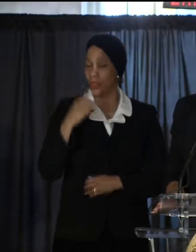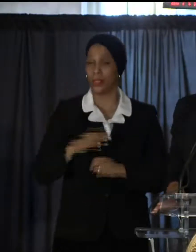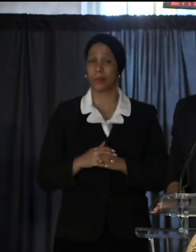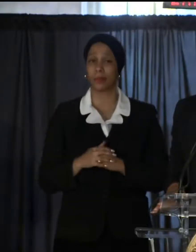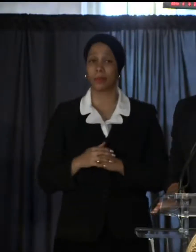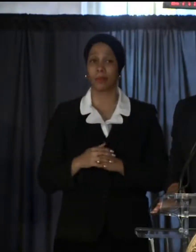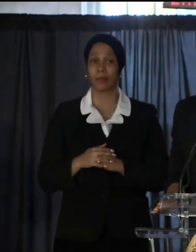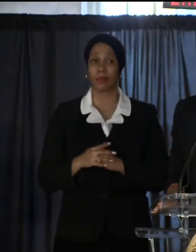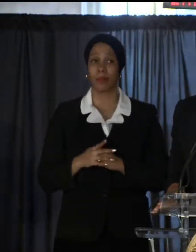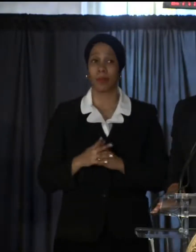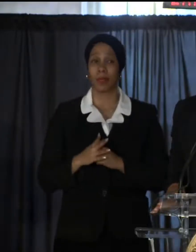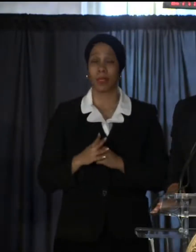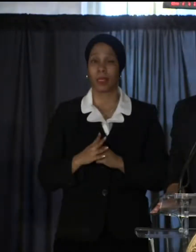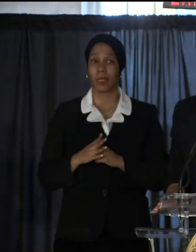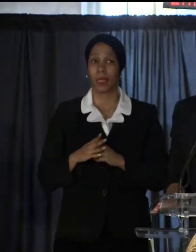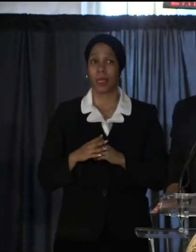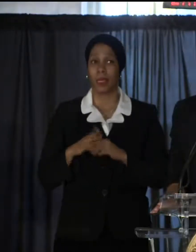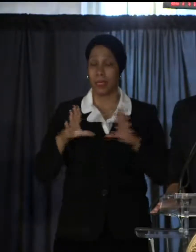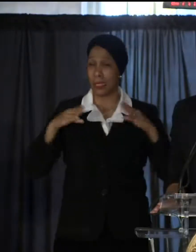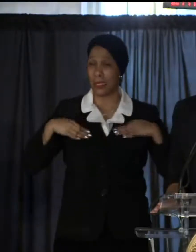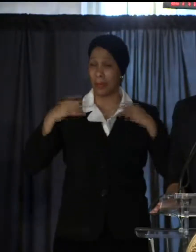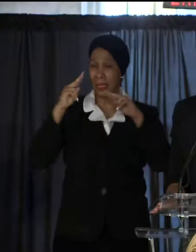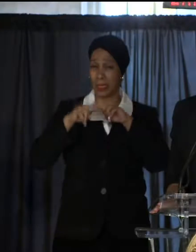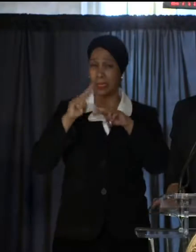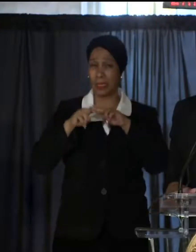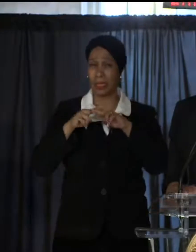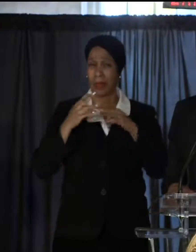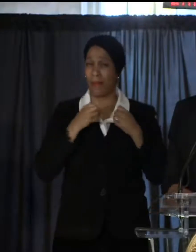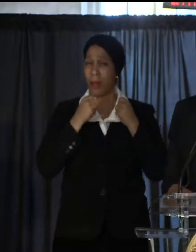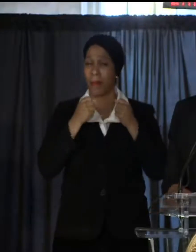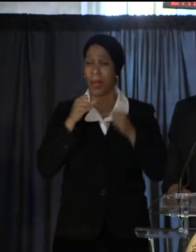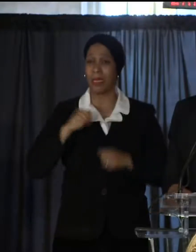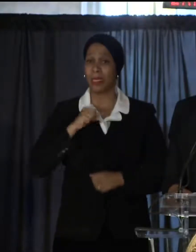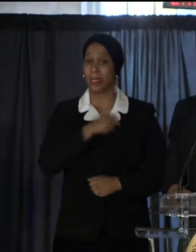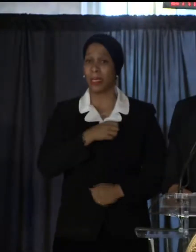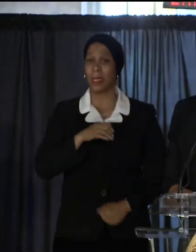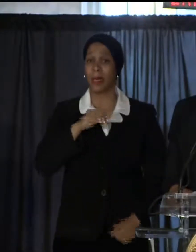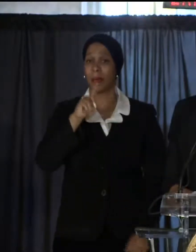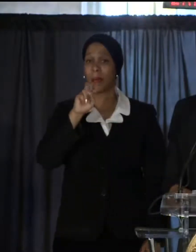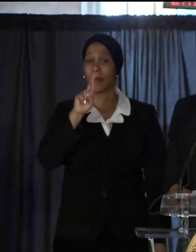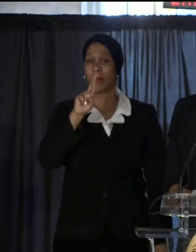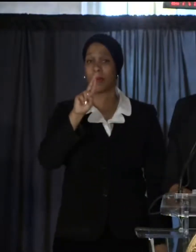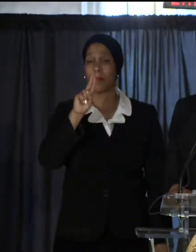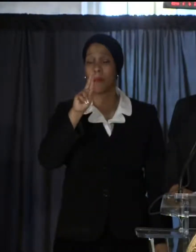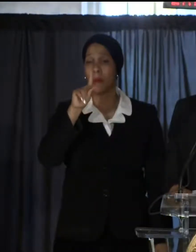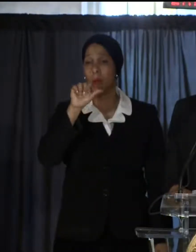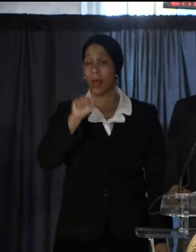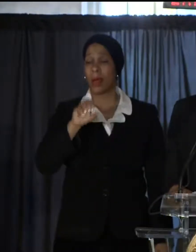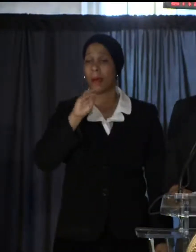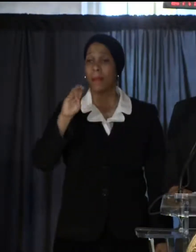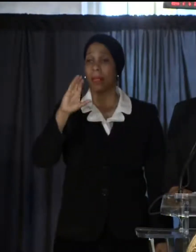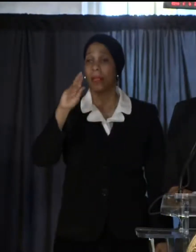TAKEN THE SEAT OF ANOTHER MIGHTY MARYLAND SENATOR BARBARA MCCLOSKEY. BEFORE JOINING THE SENATE HE